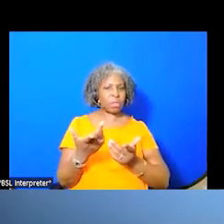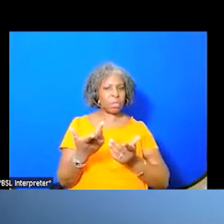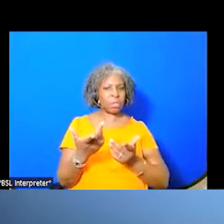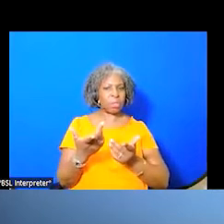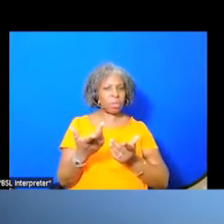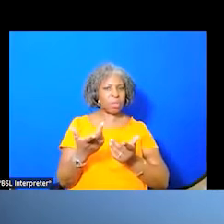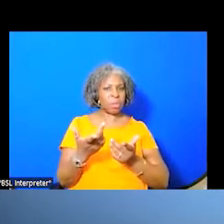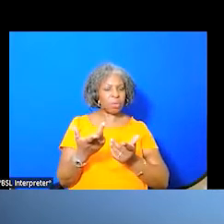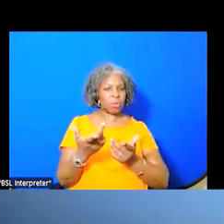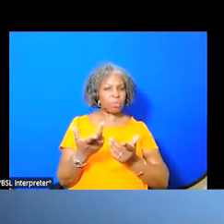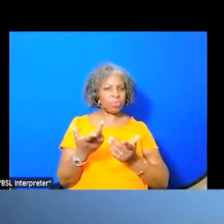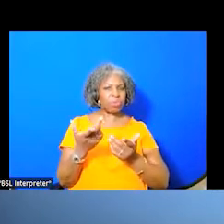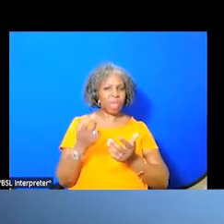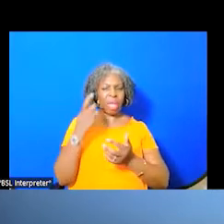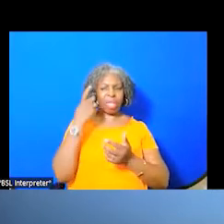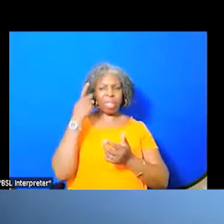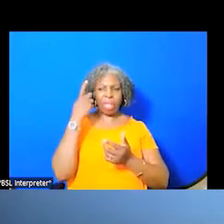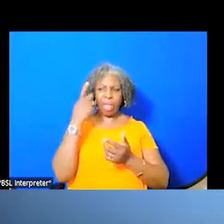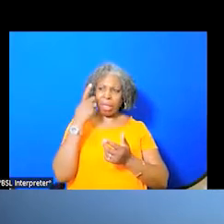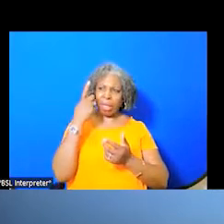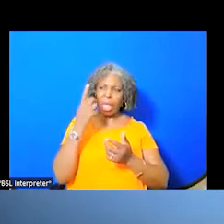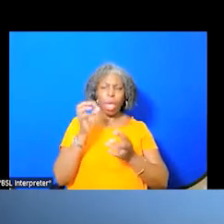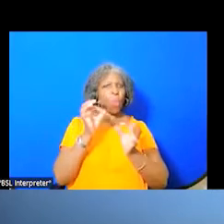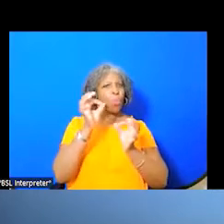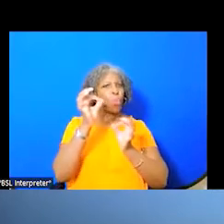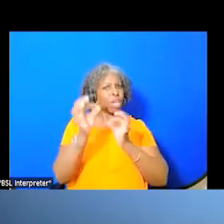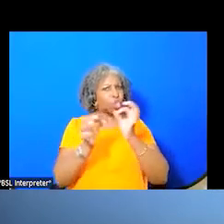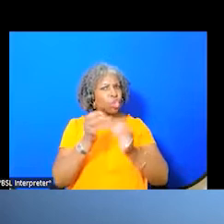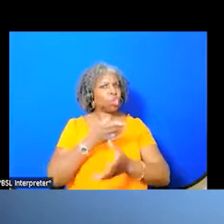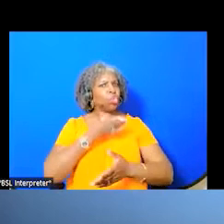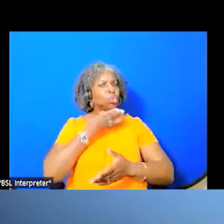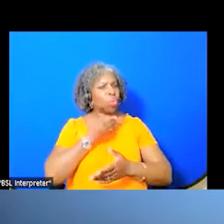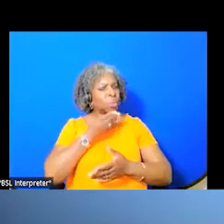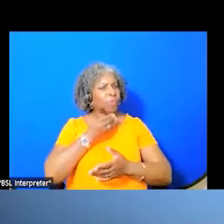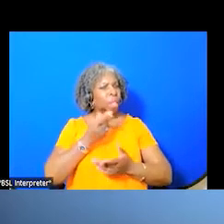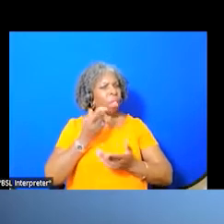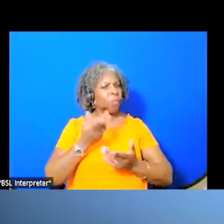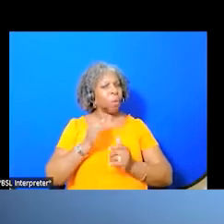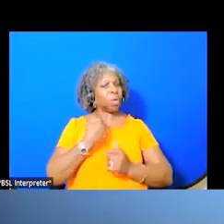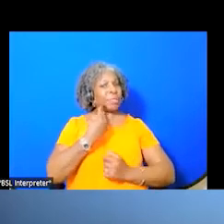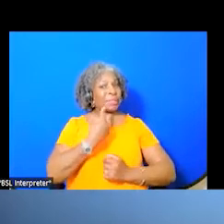And think of questions that would be useful for yourself working on those projects,